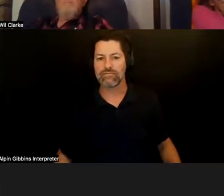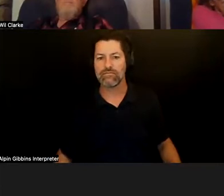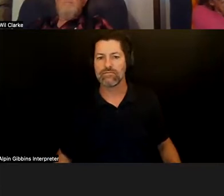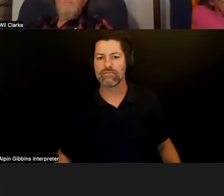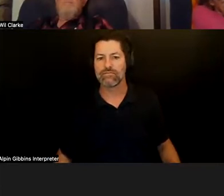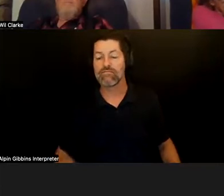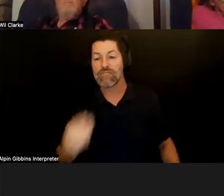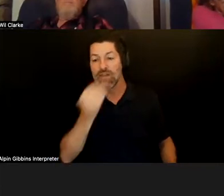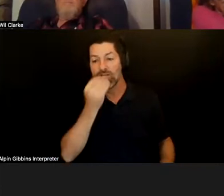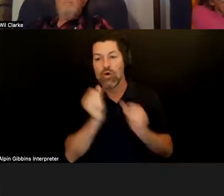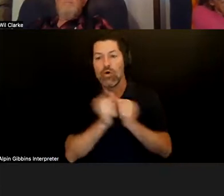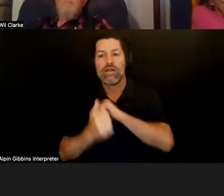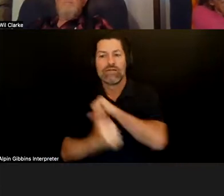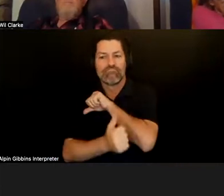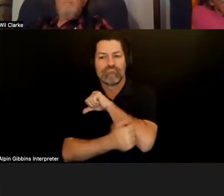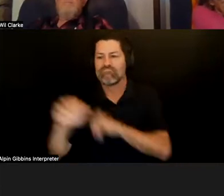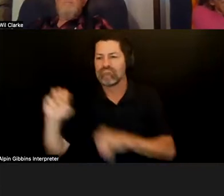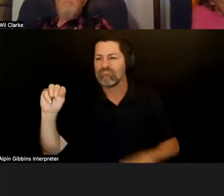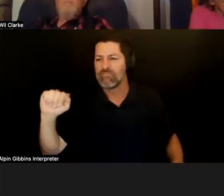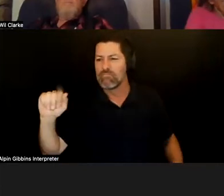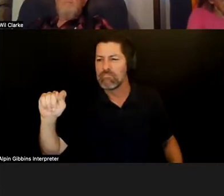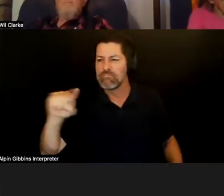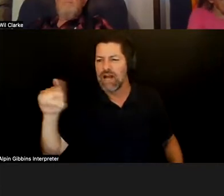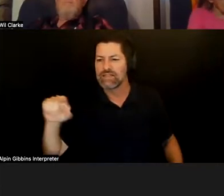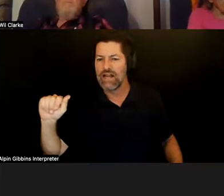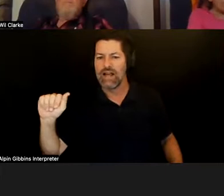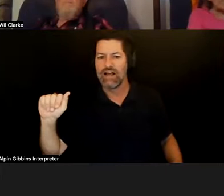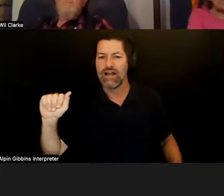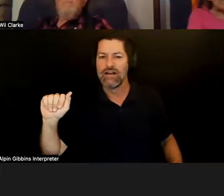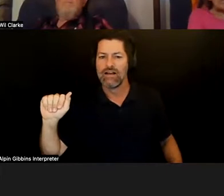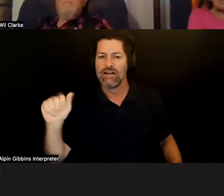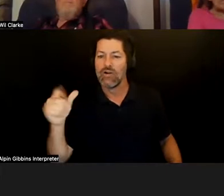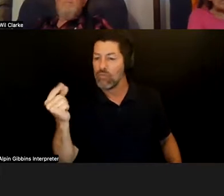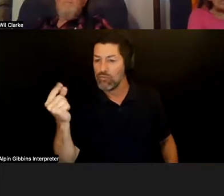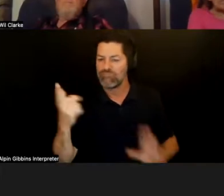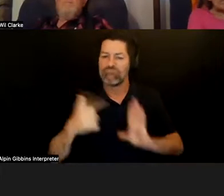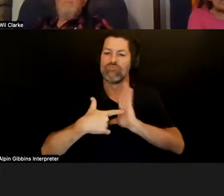19:20:50 So I promised I would talk to you about Mozart and i'm gonna show you the big